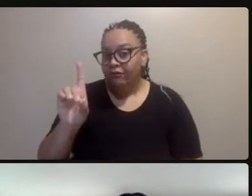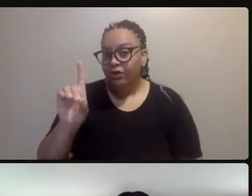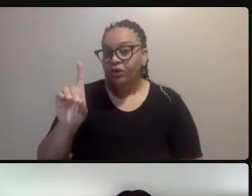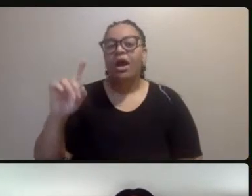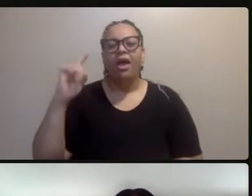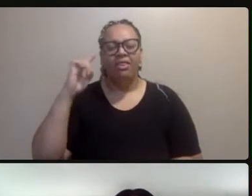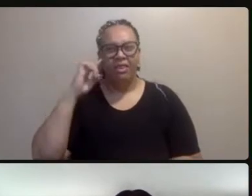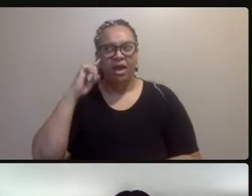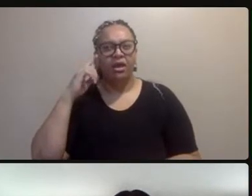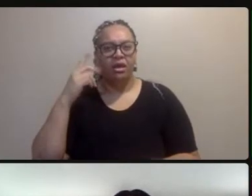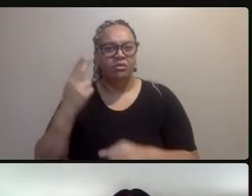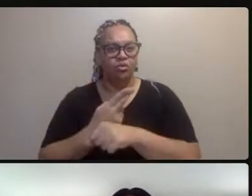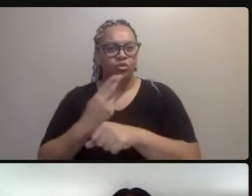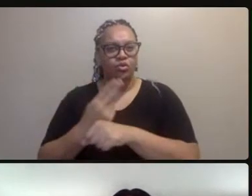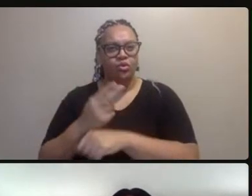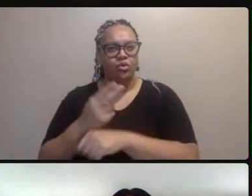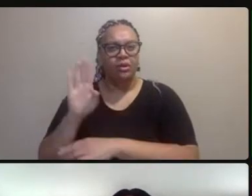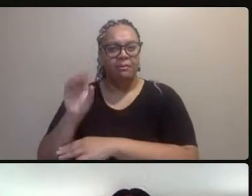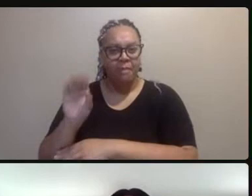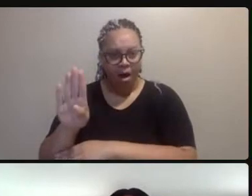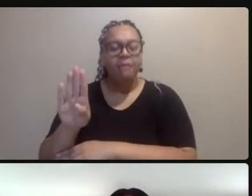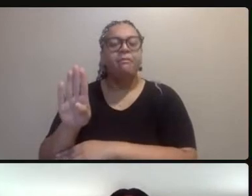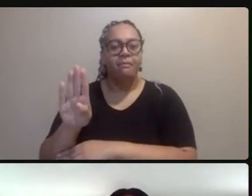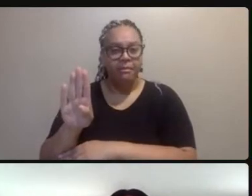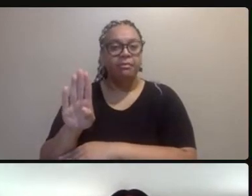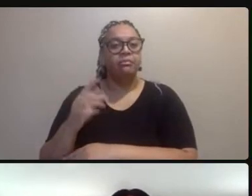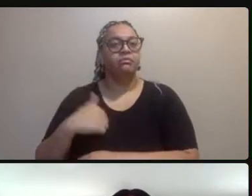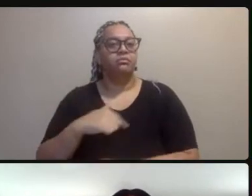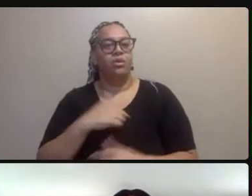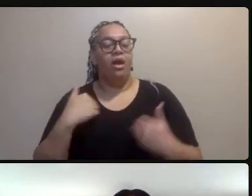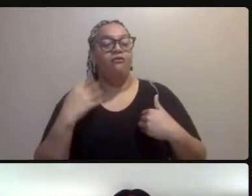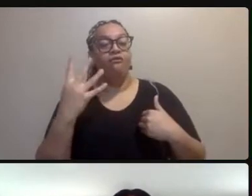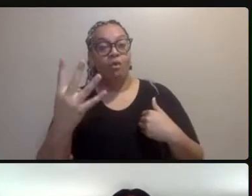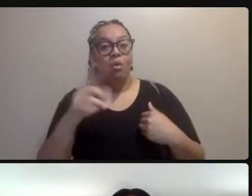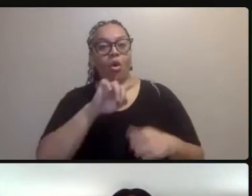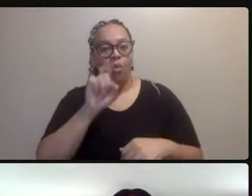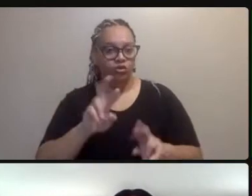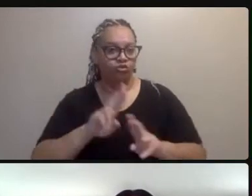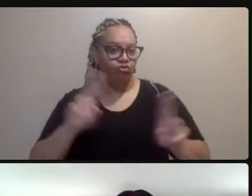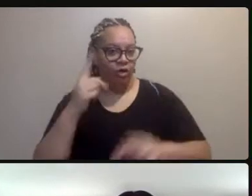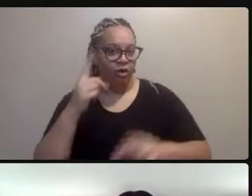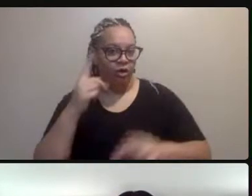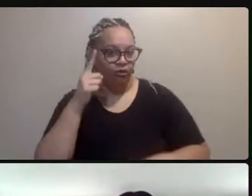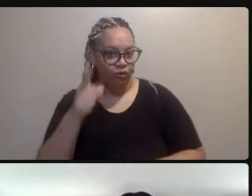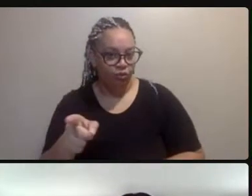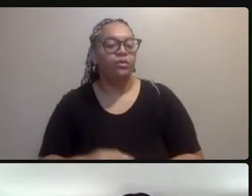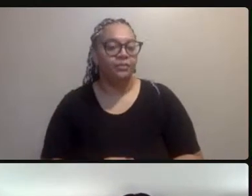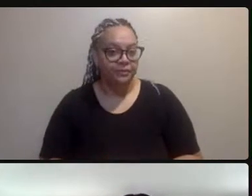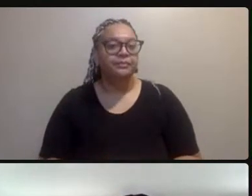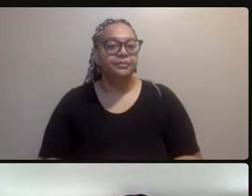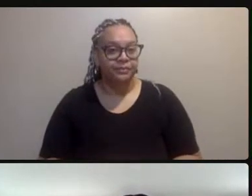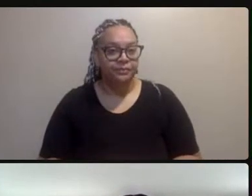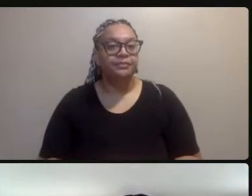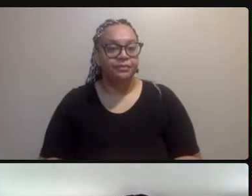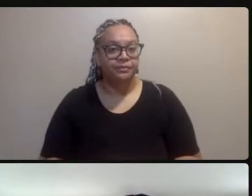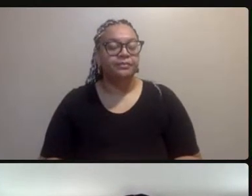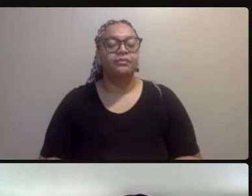OUR FIRST CANDIDATE IS CLIFFORD